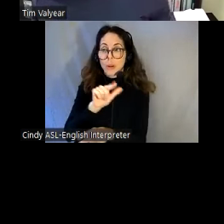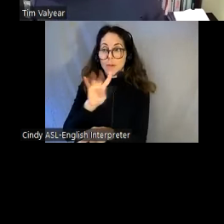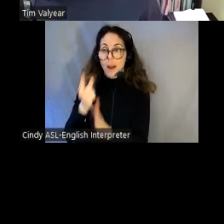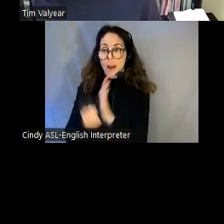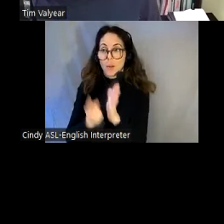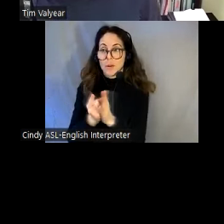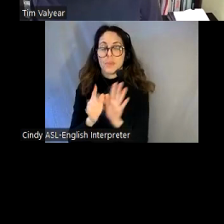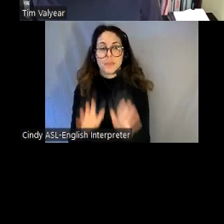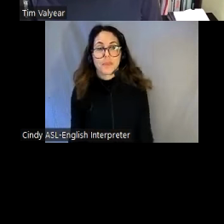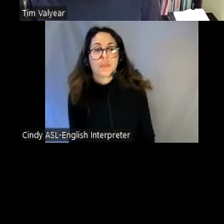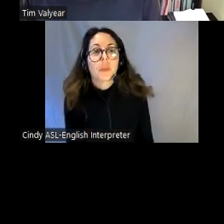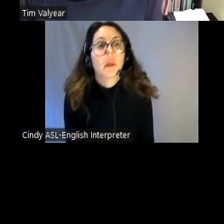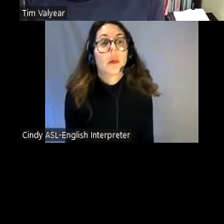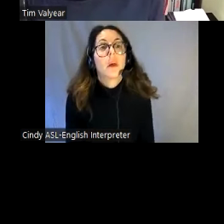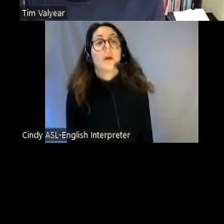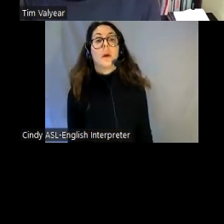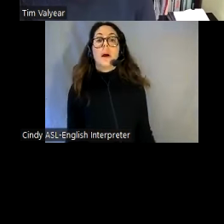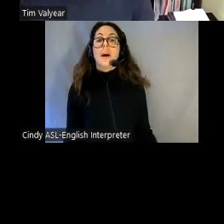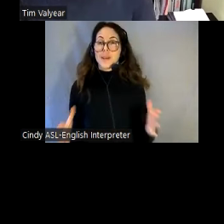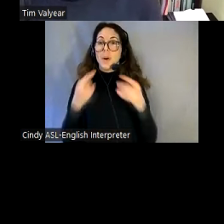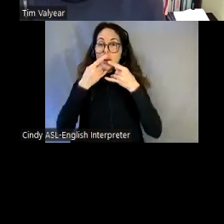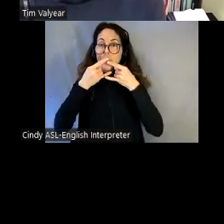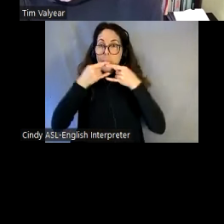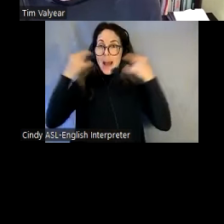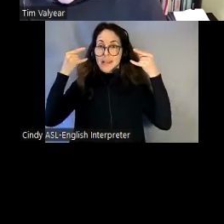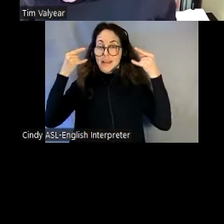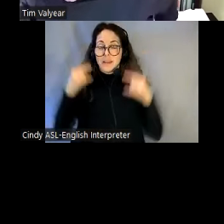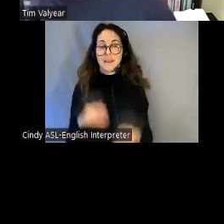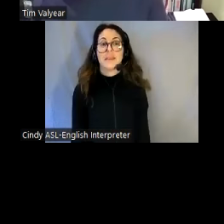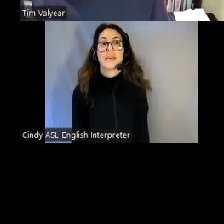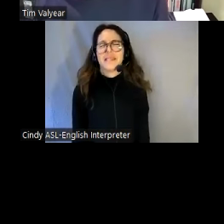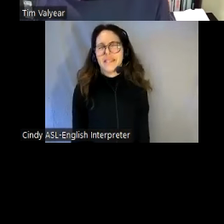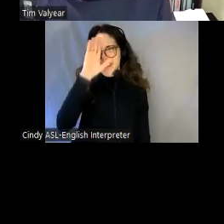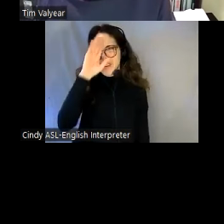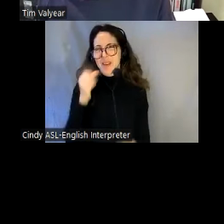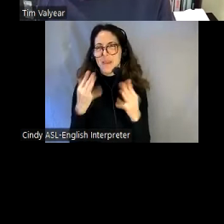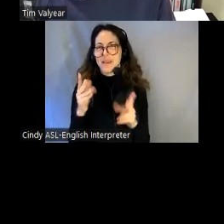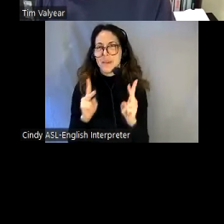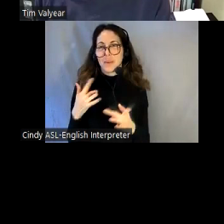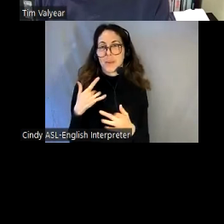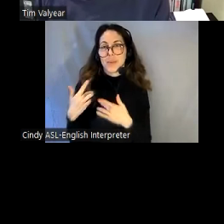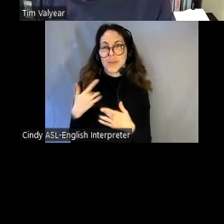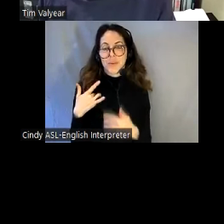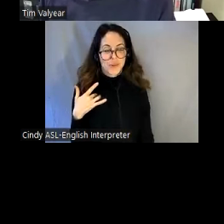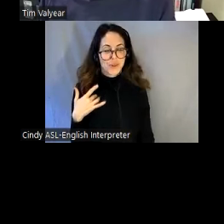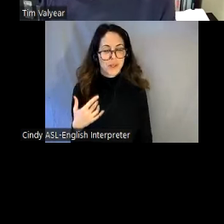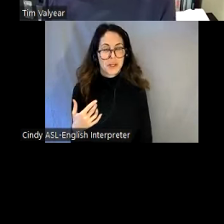the general recommendation from Health Canada. And good for 24 hours. Wearing masks and face covers. I know